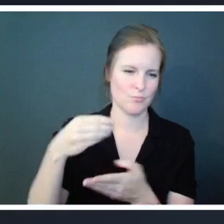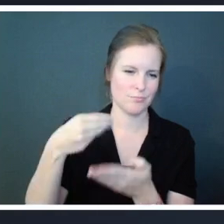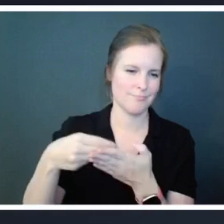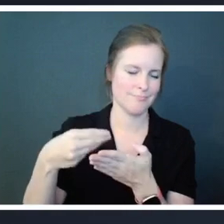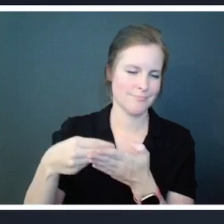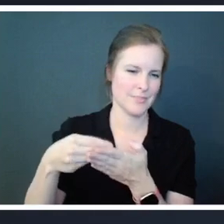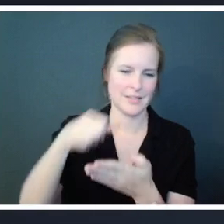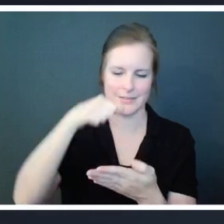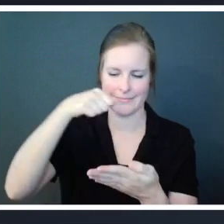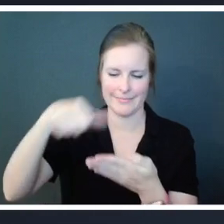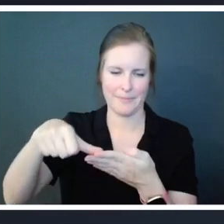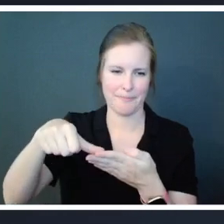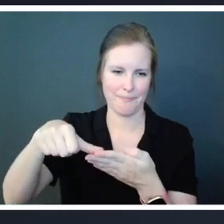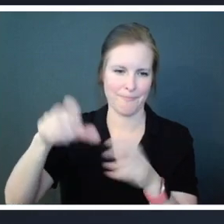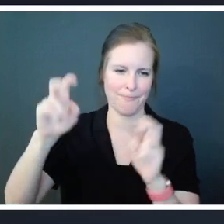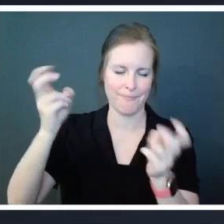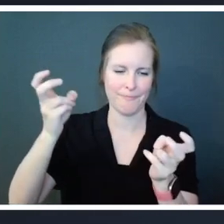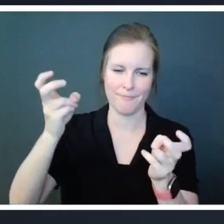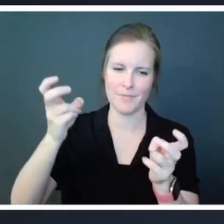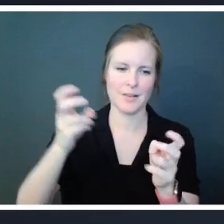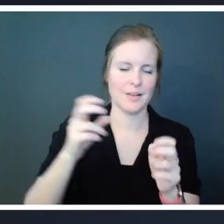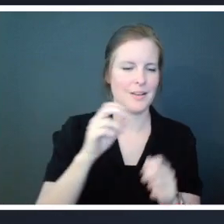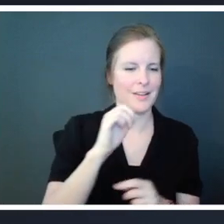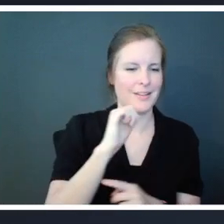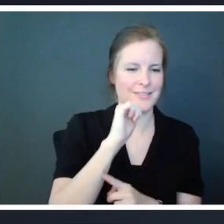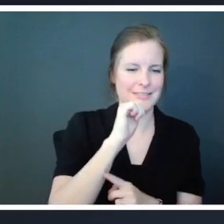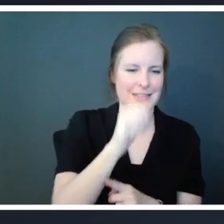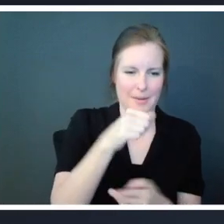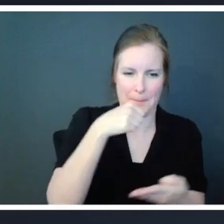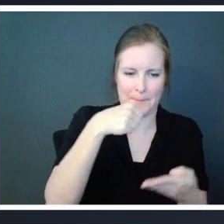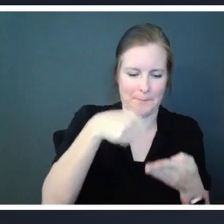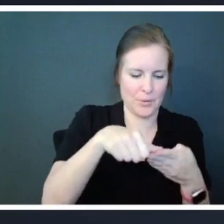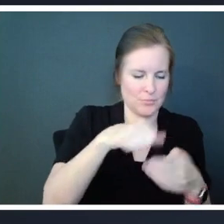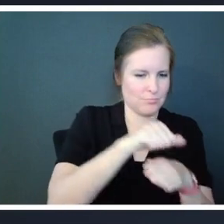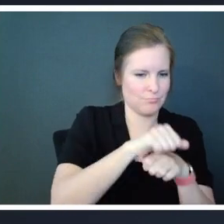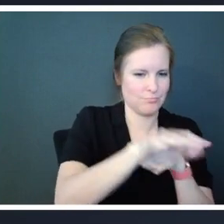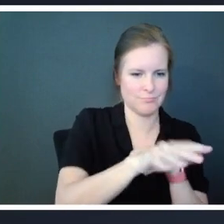And a Non-Postage Revenue stamp is used to raise money, like the Semi-Postals were,